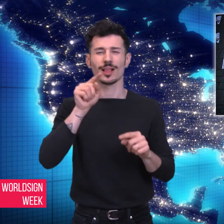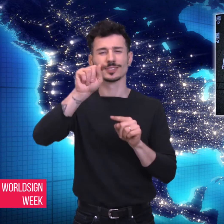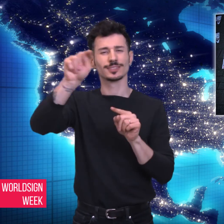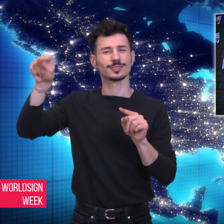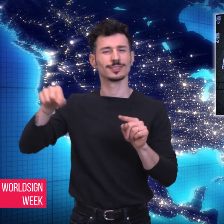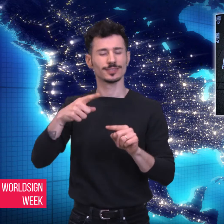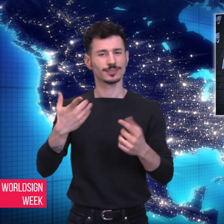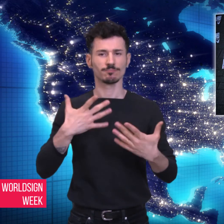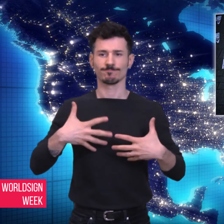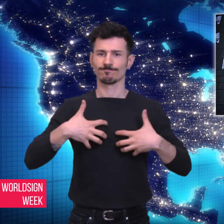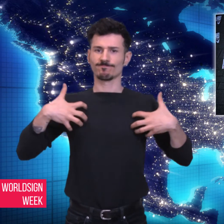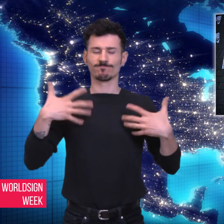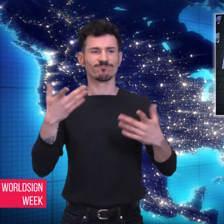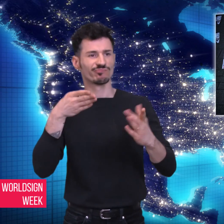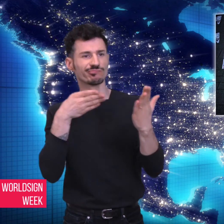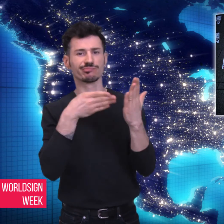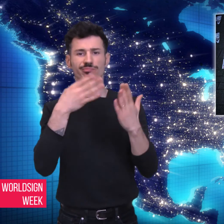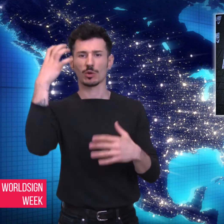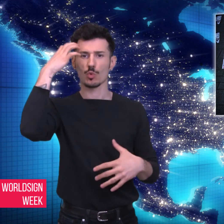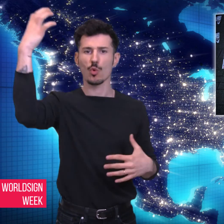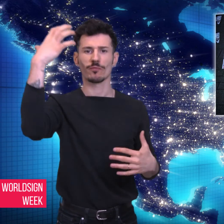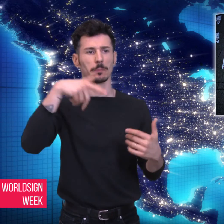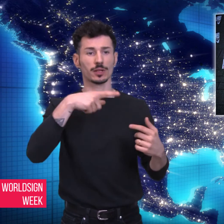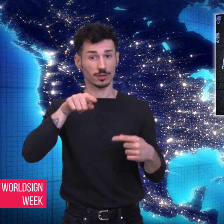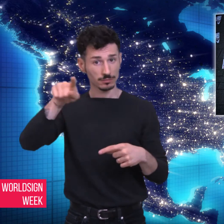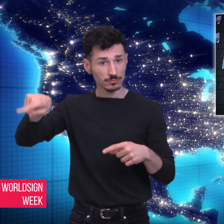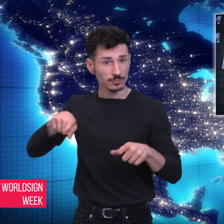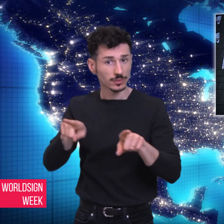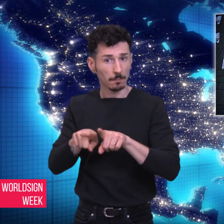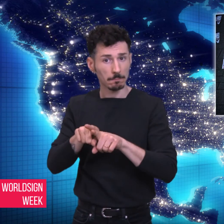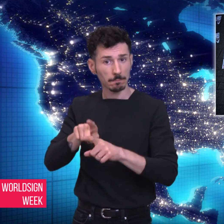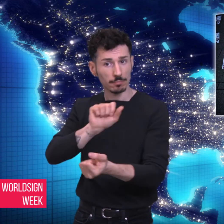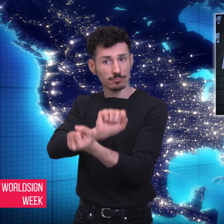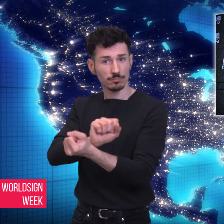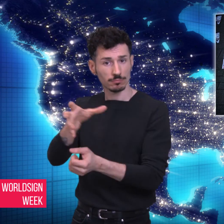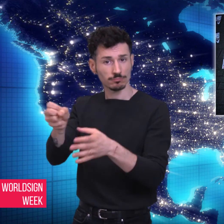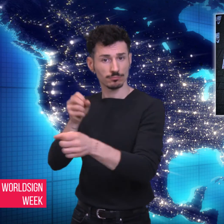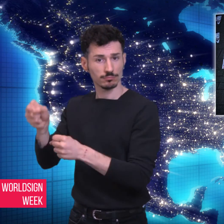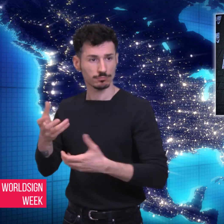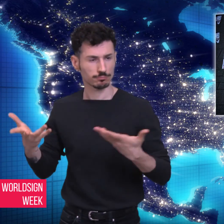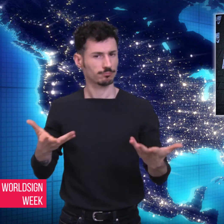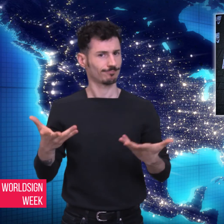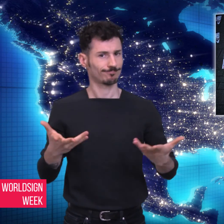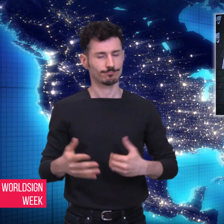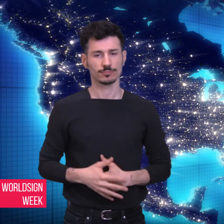who spoke up against governments.